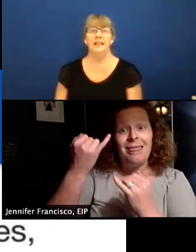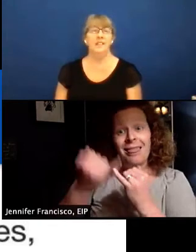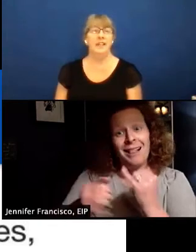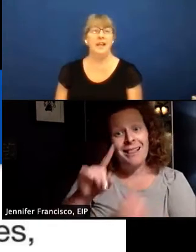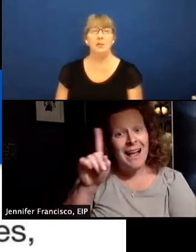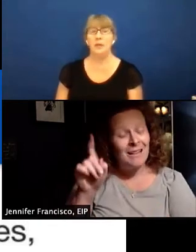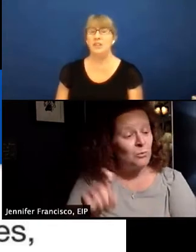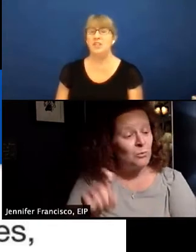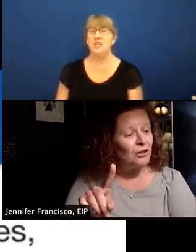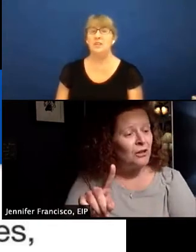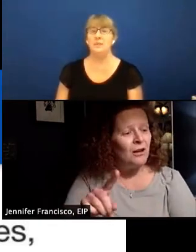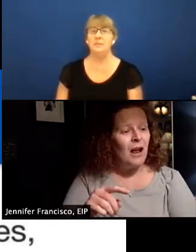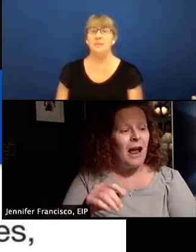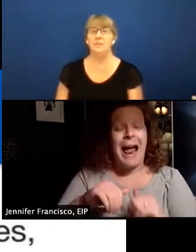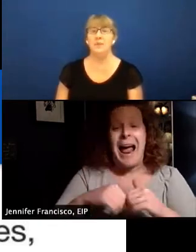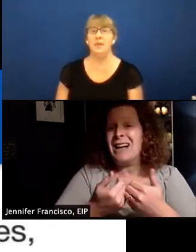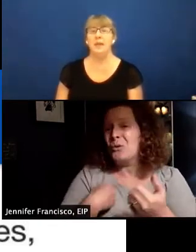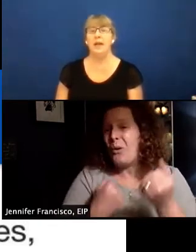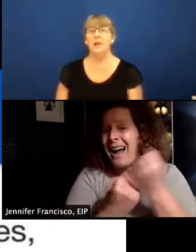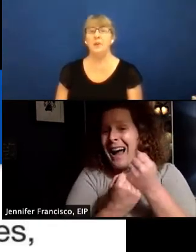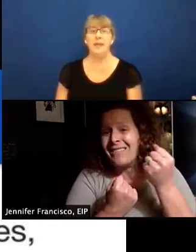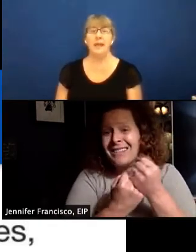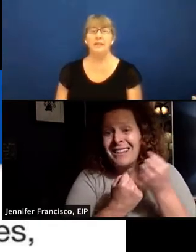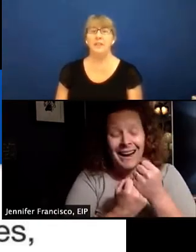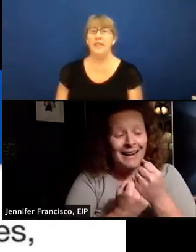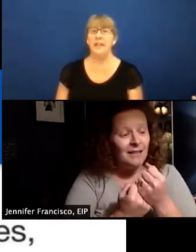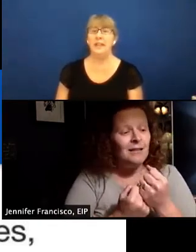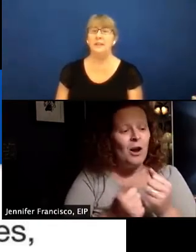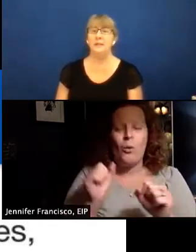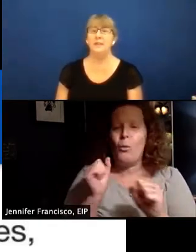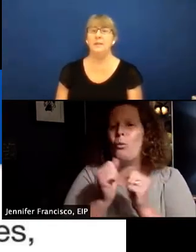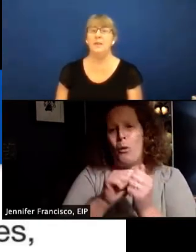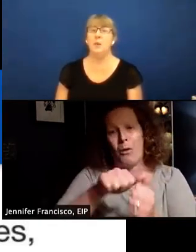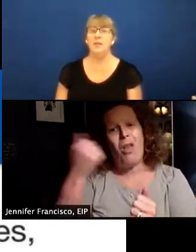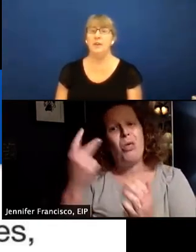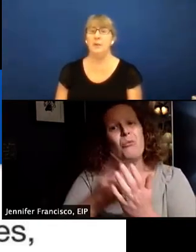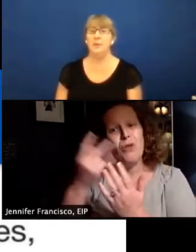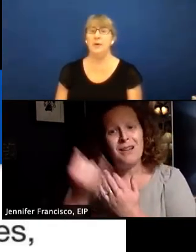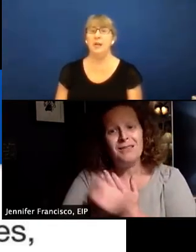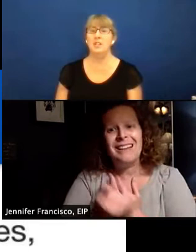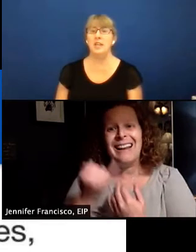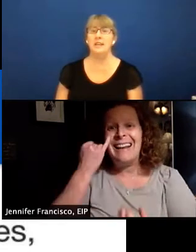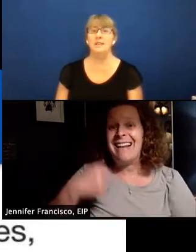The last question. How do we advocate with other projects.